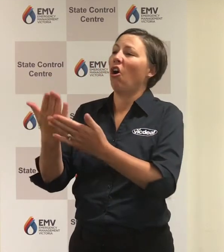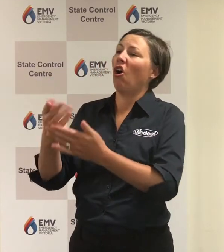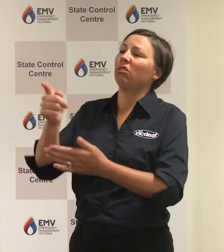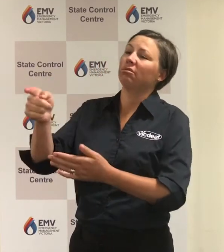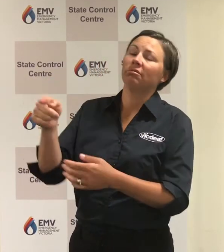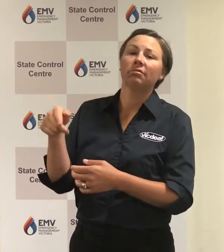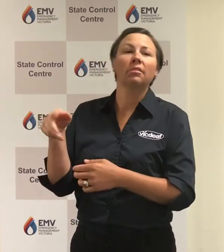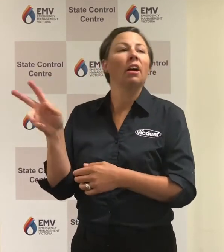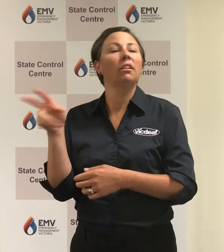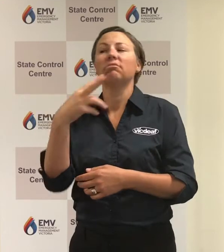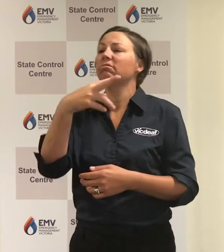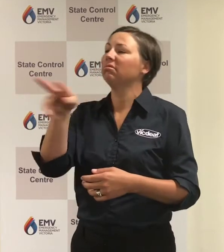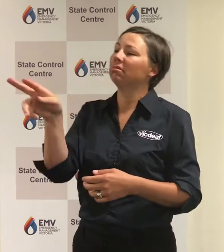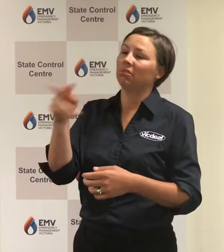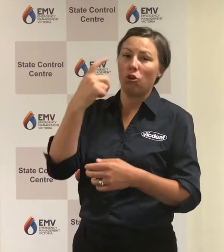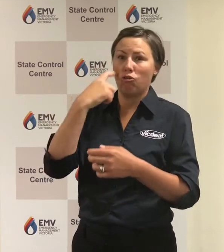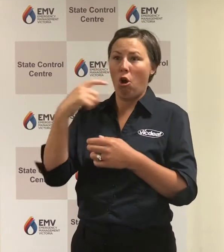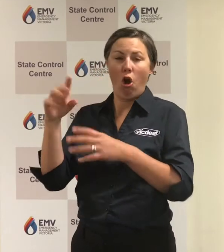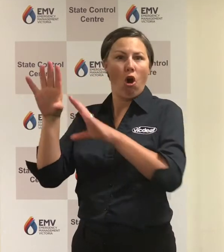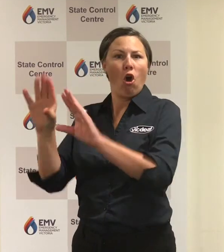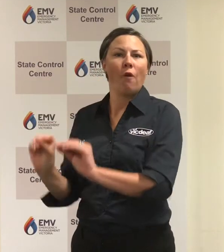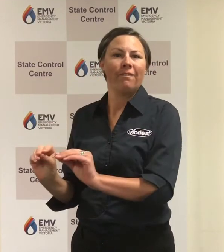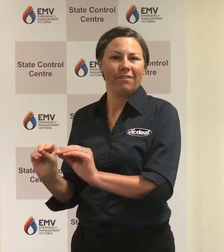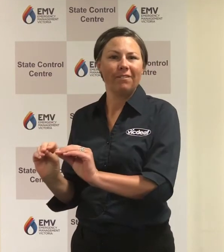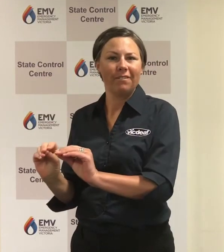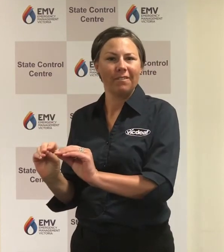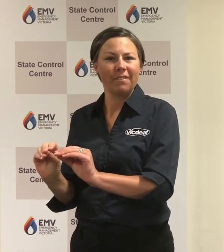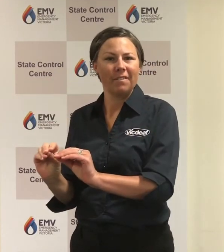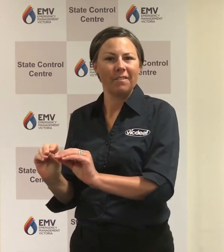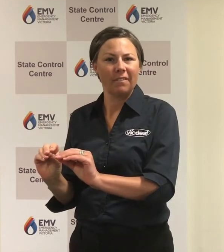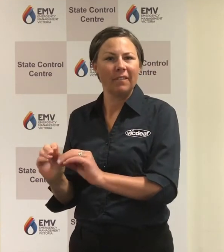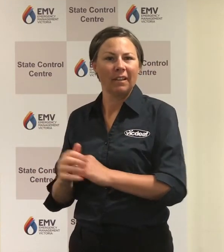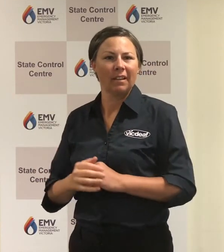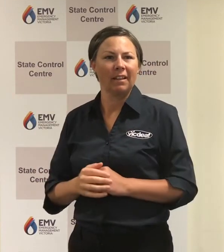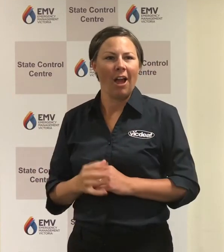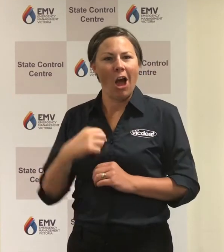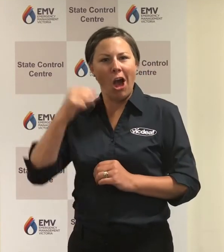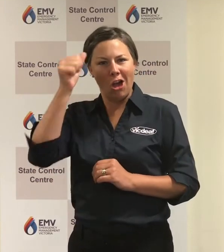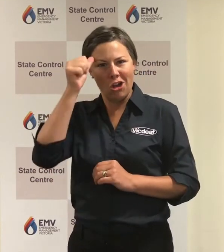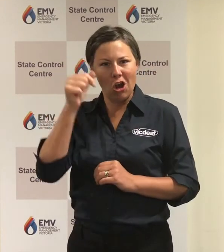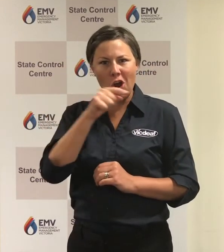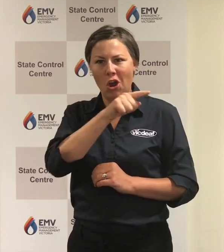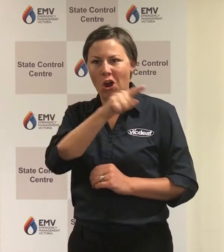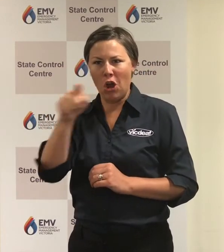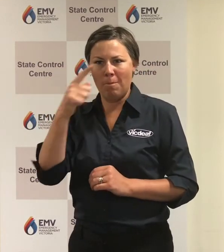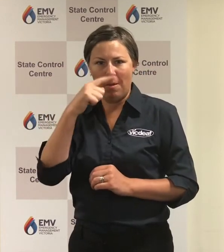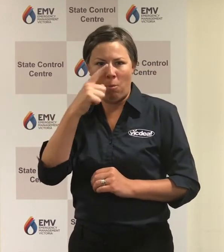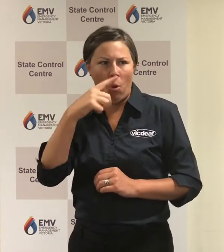There’s some sort of need to try and always get more information then there actually is.